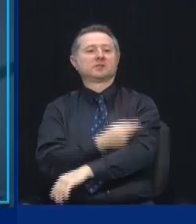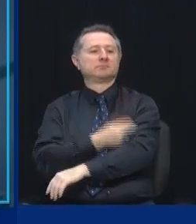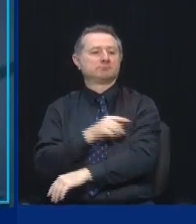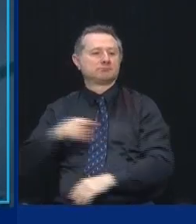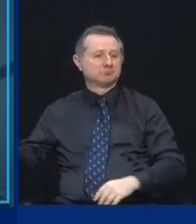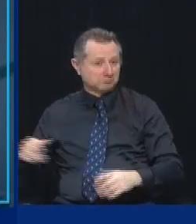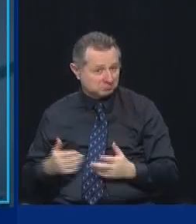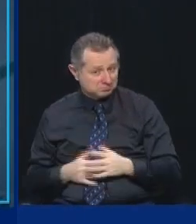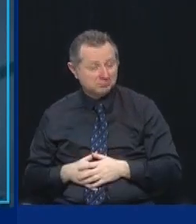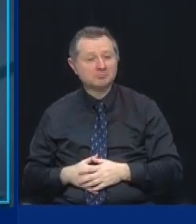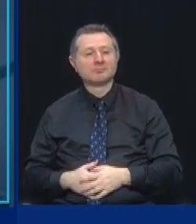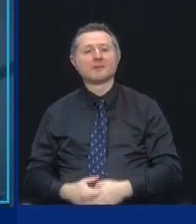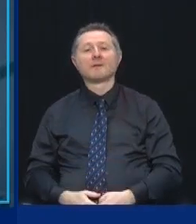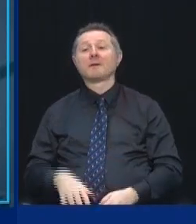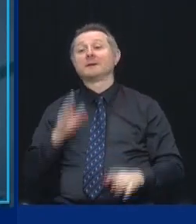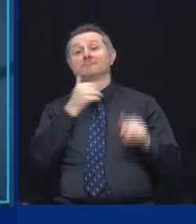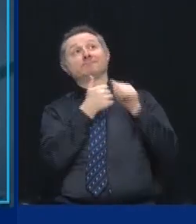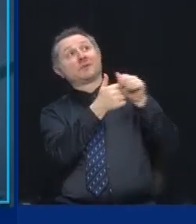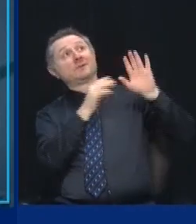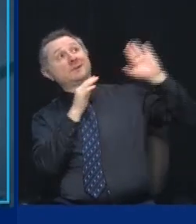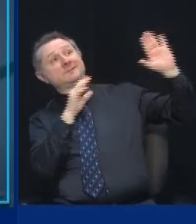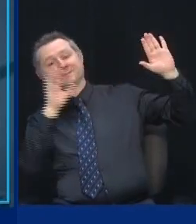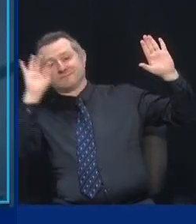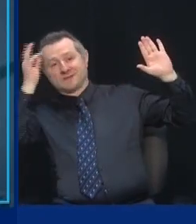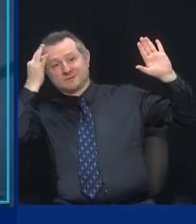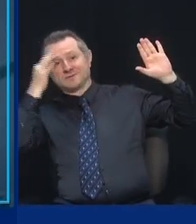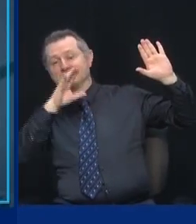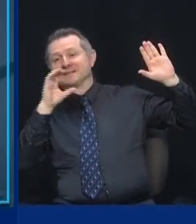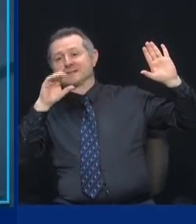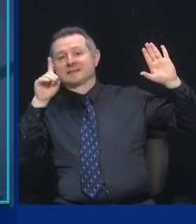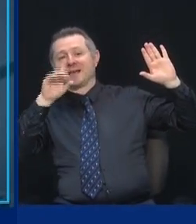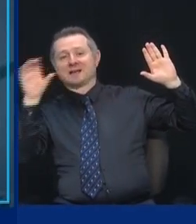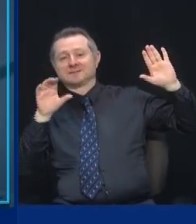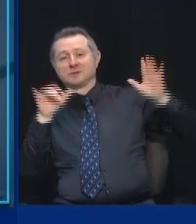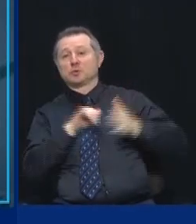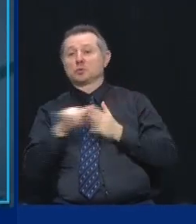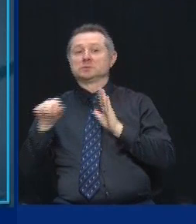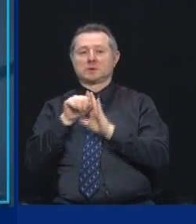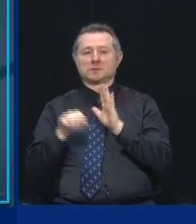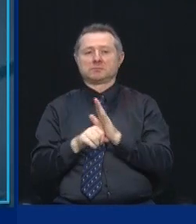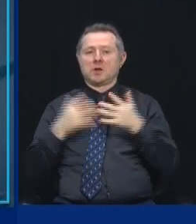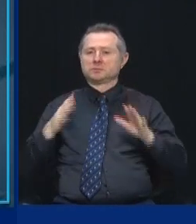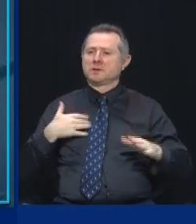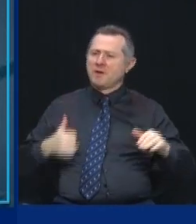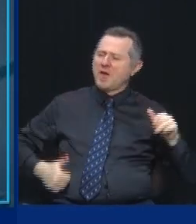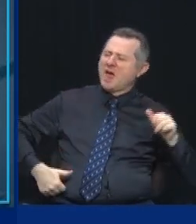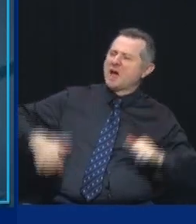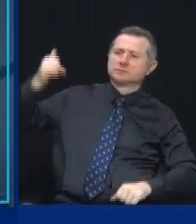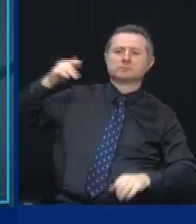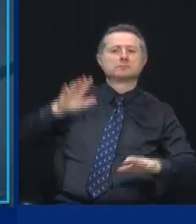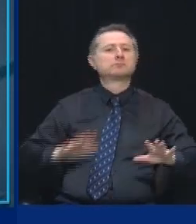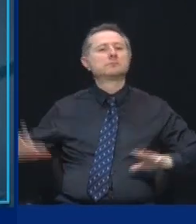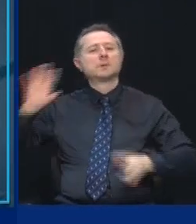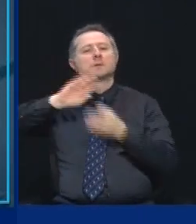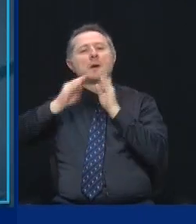VACCINATIONS, 15 MILLION TOTAL. 9 MILLION AT LEAST ONE DOSE.